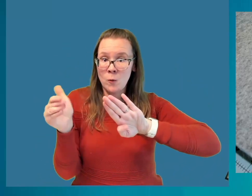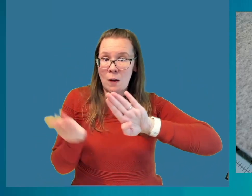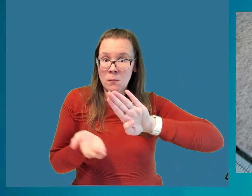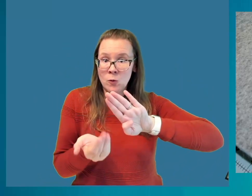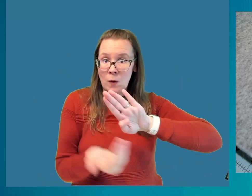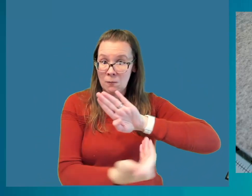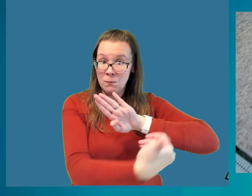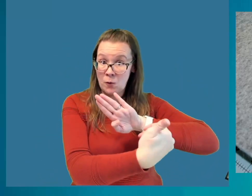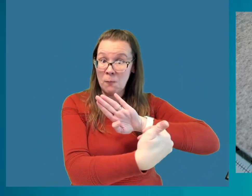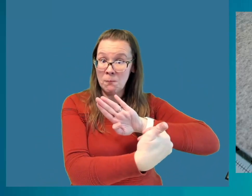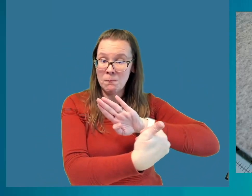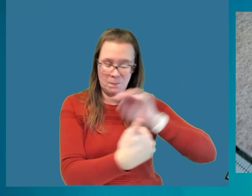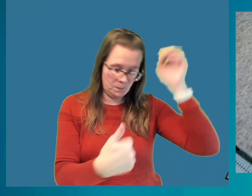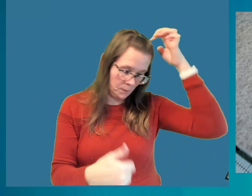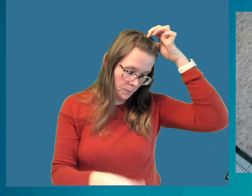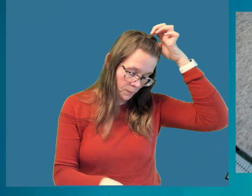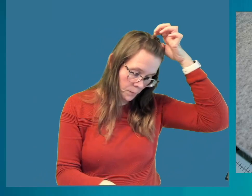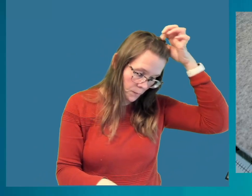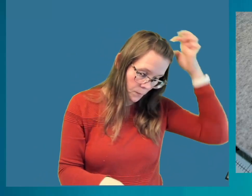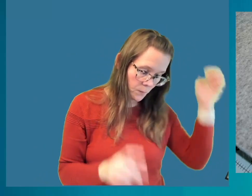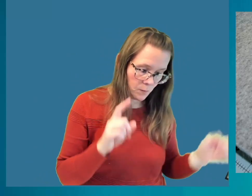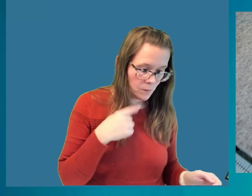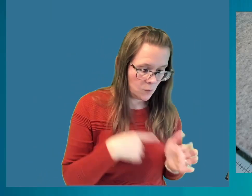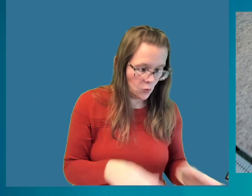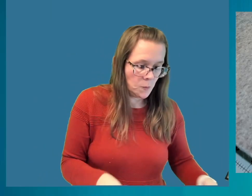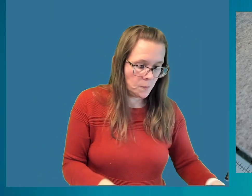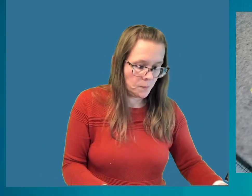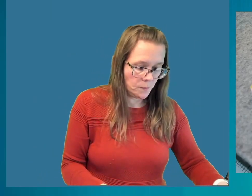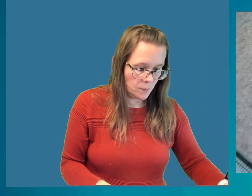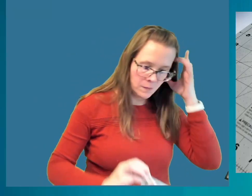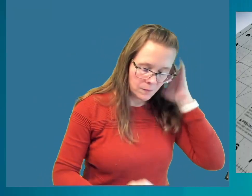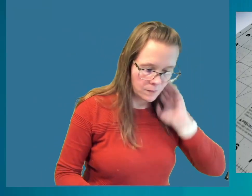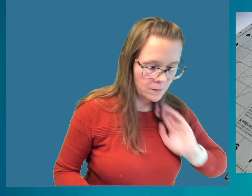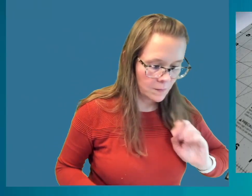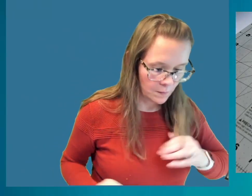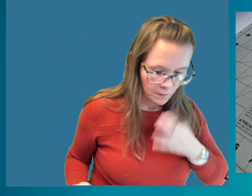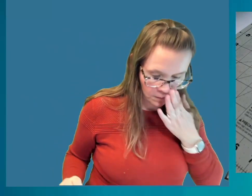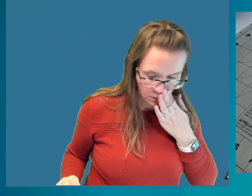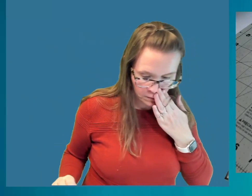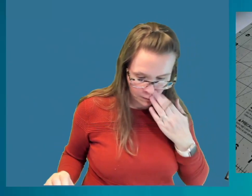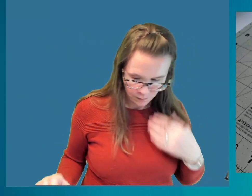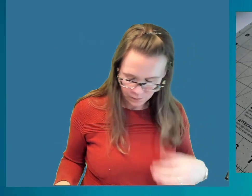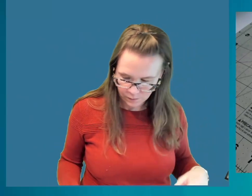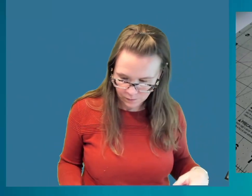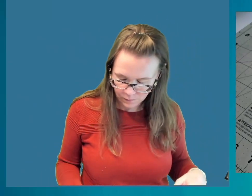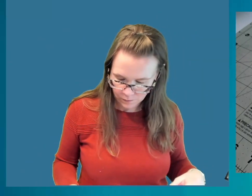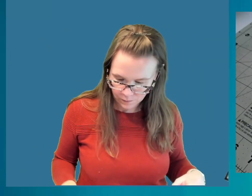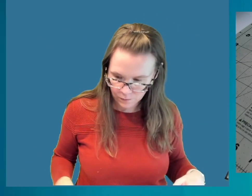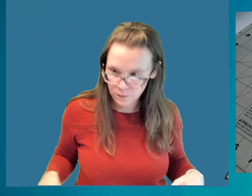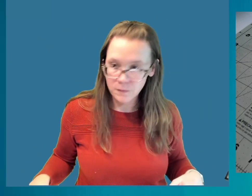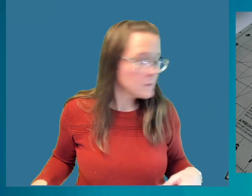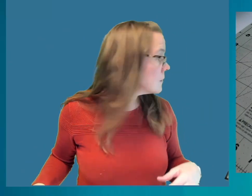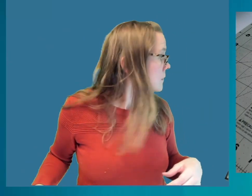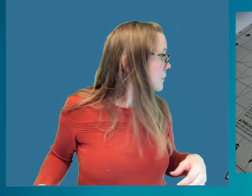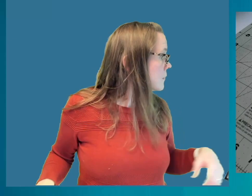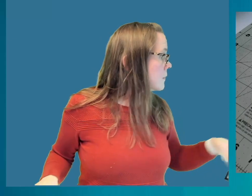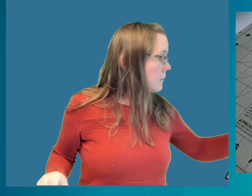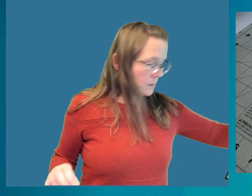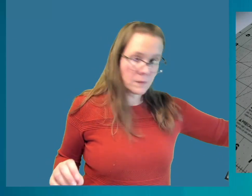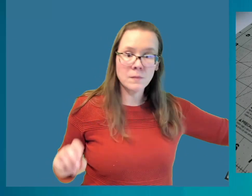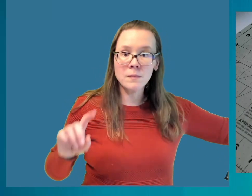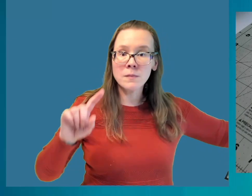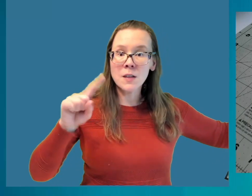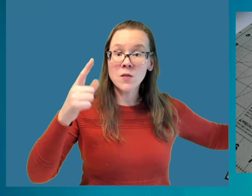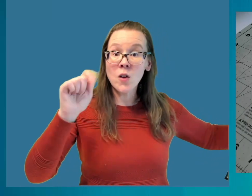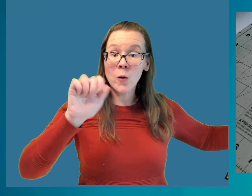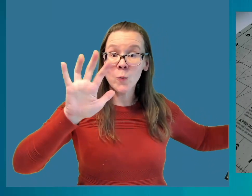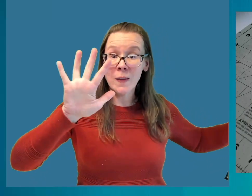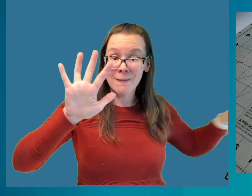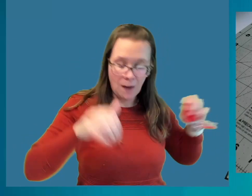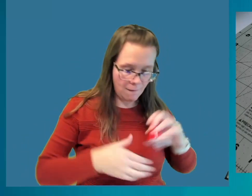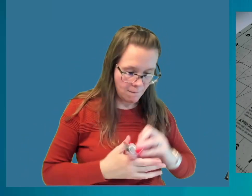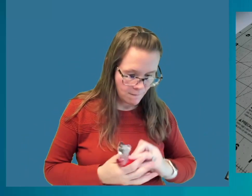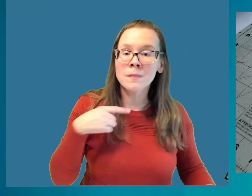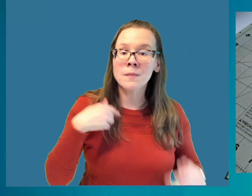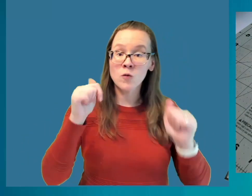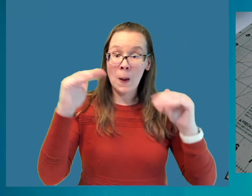going to trim this to 5" x by 6" so that I have a half inch on all of the sides to turn under.